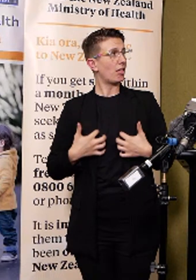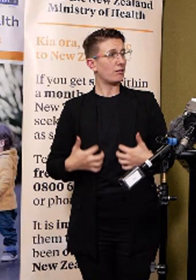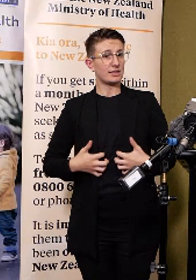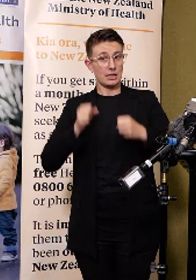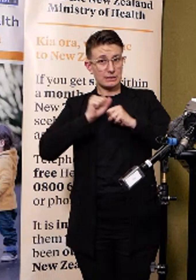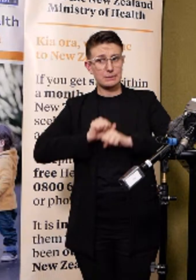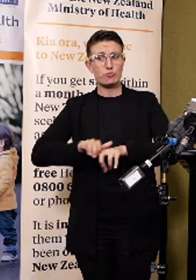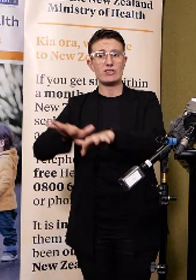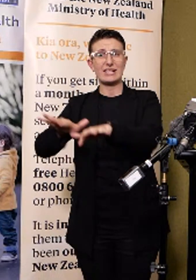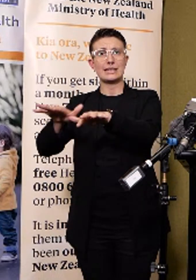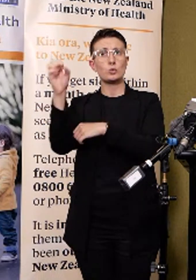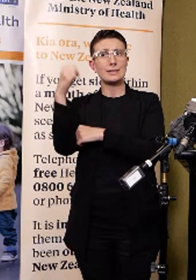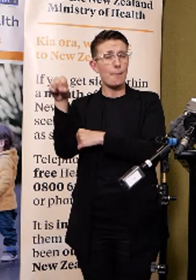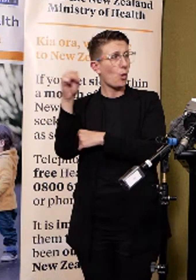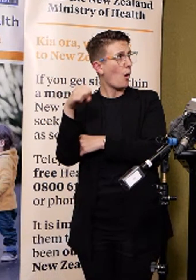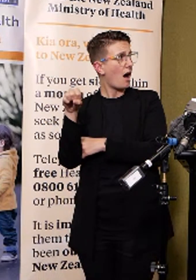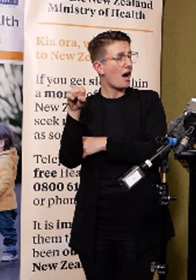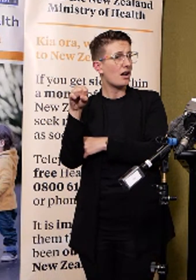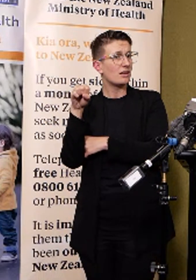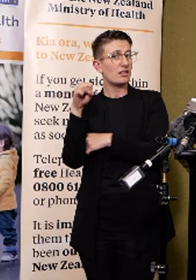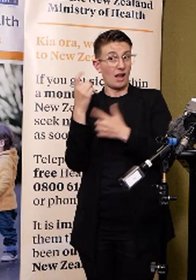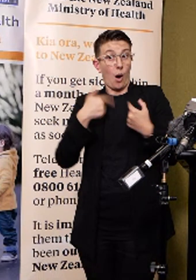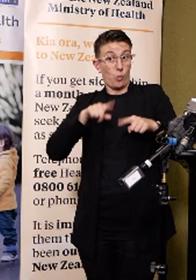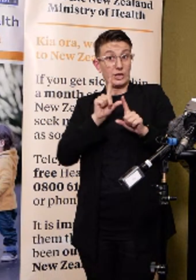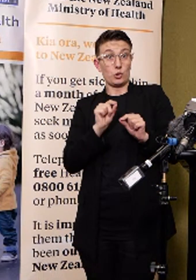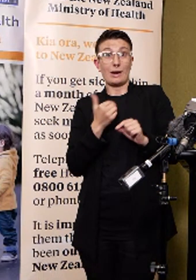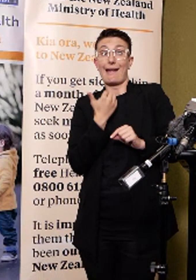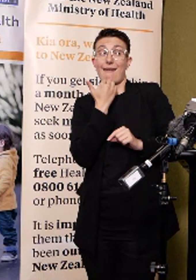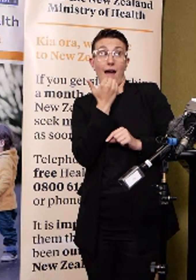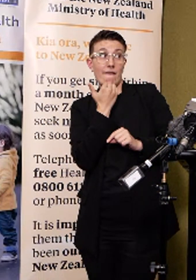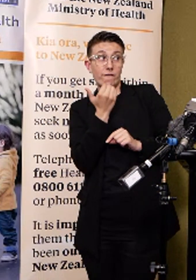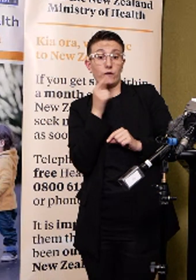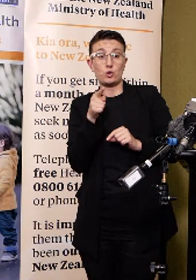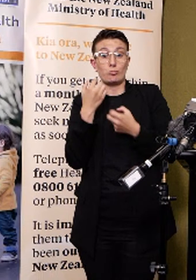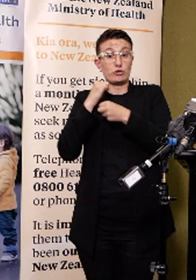to protect our Pacific neighbors? That's a very top-of-mind issue for us.